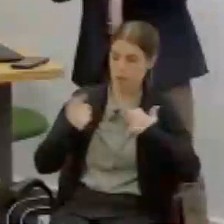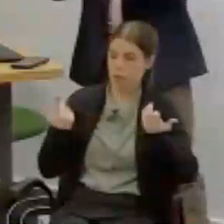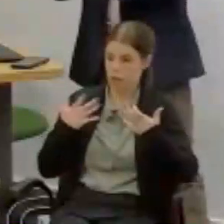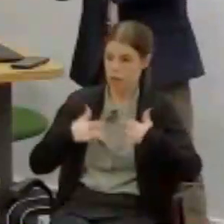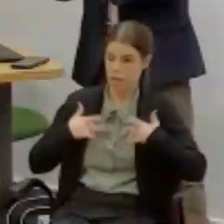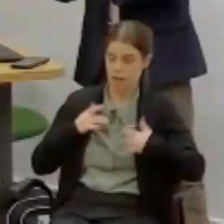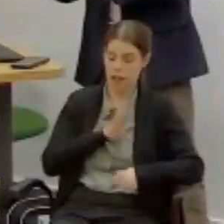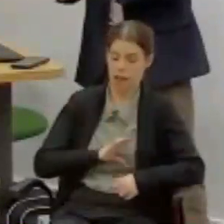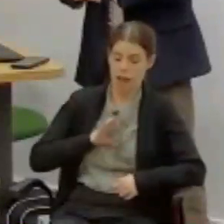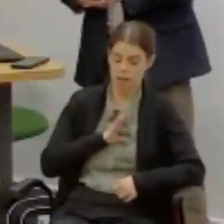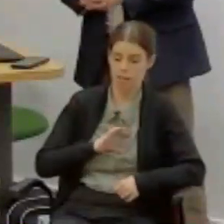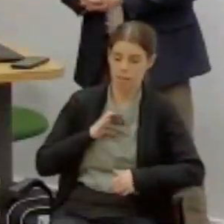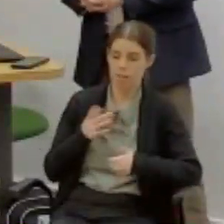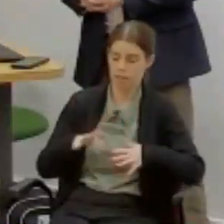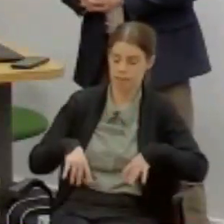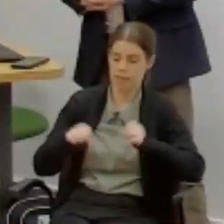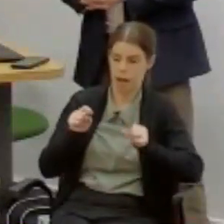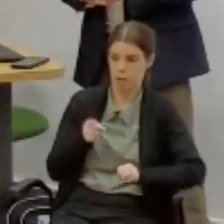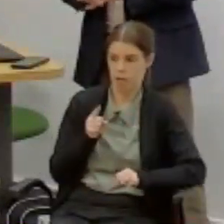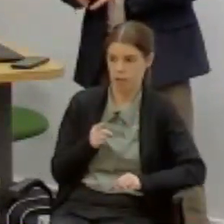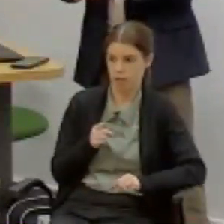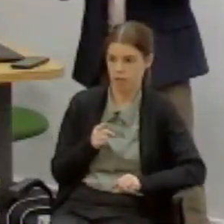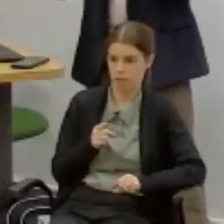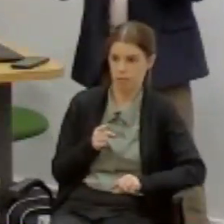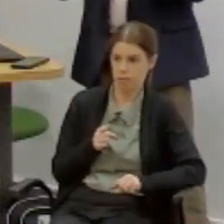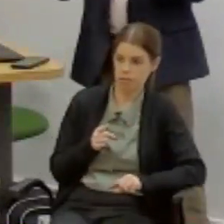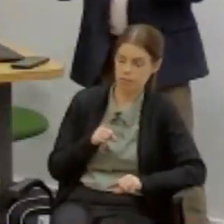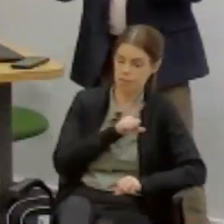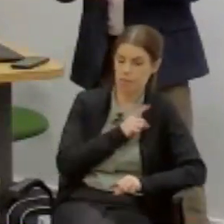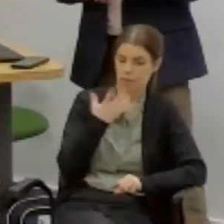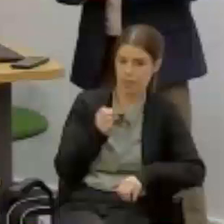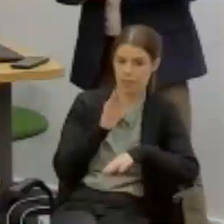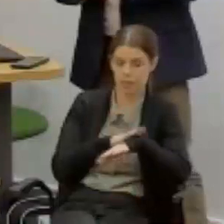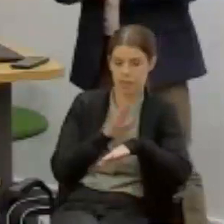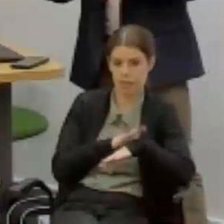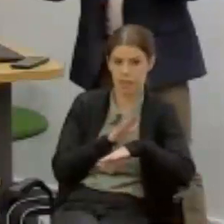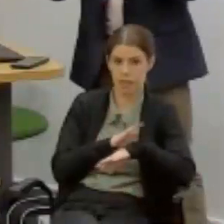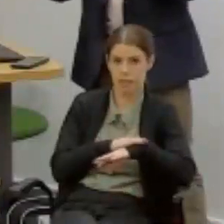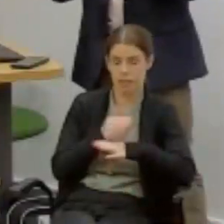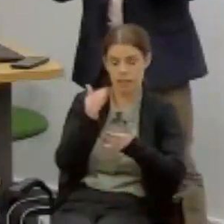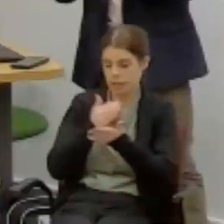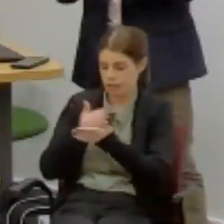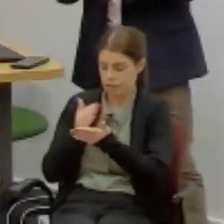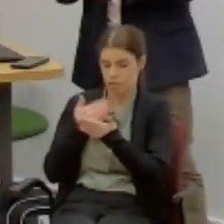so, I think we could start that buy you a bit of time to gather more evidence about